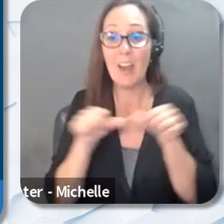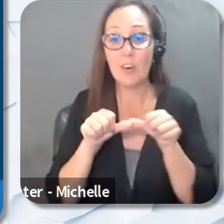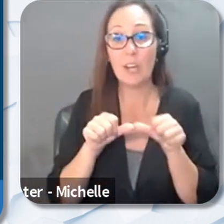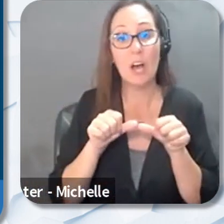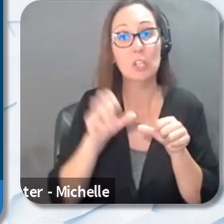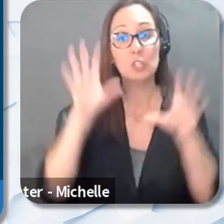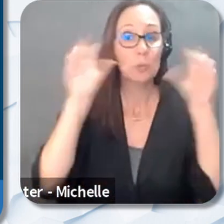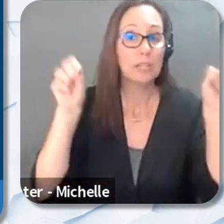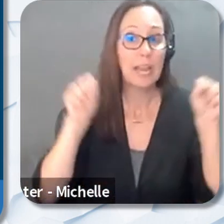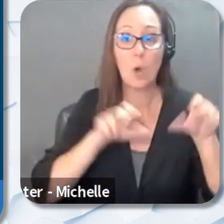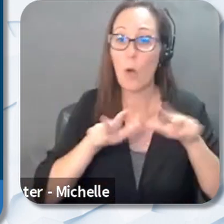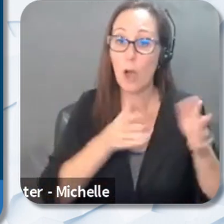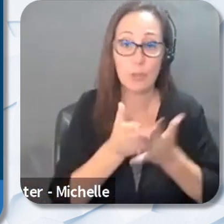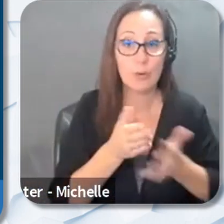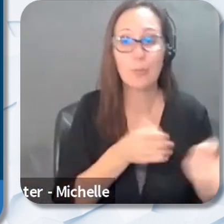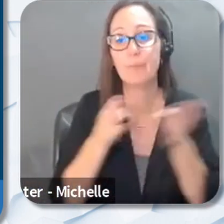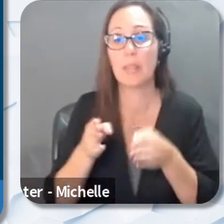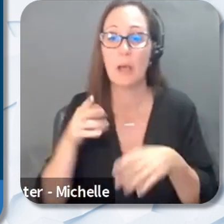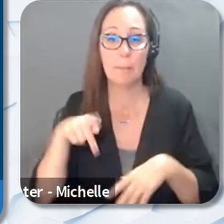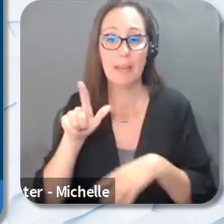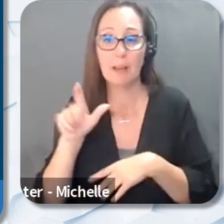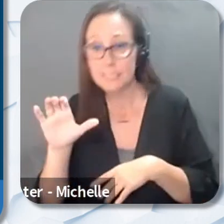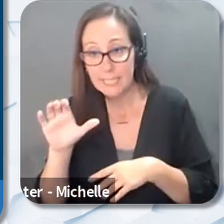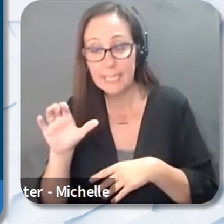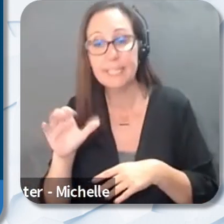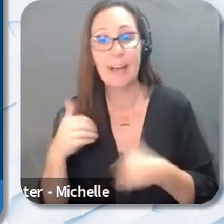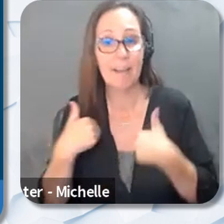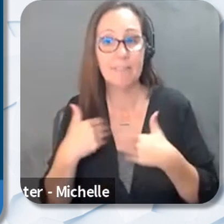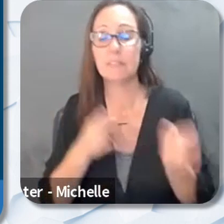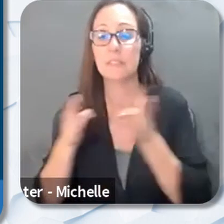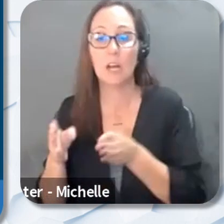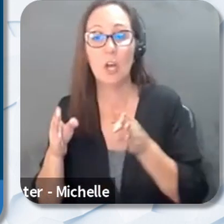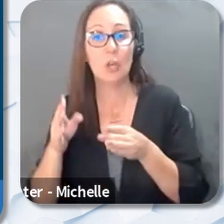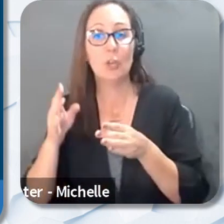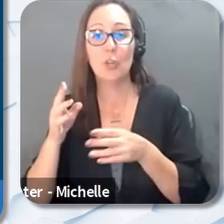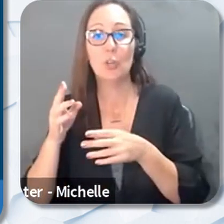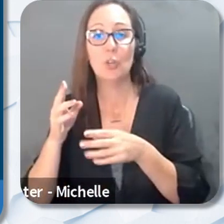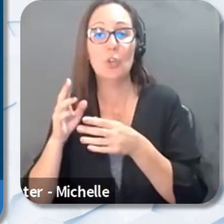walk through is we have PhDs and we also have university partnerships that help.